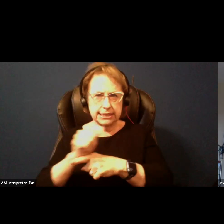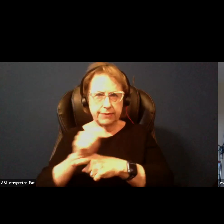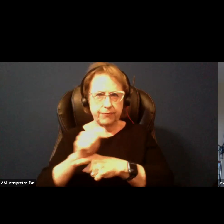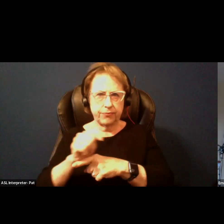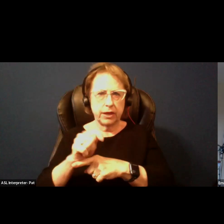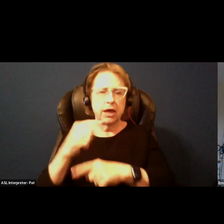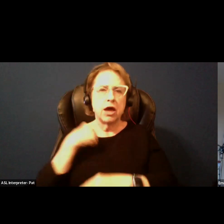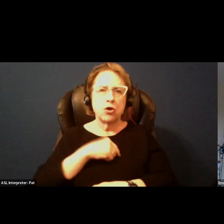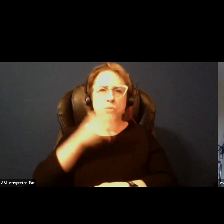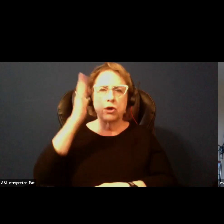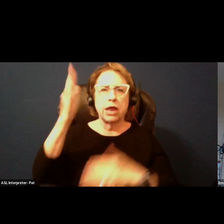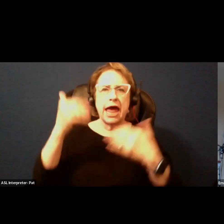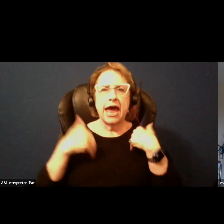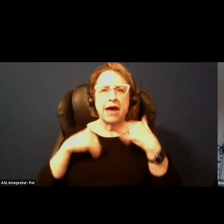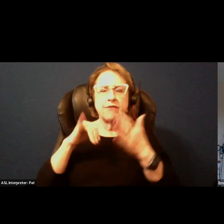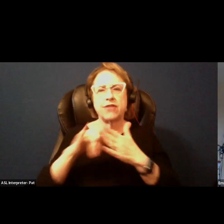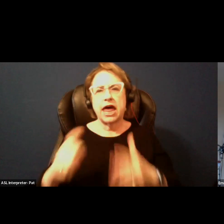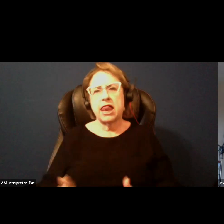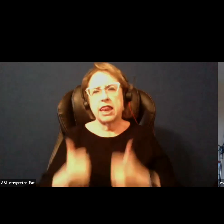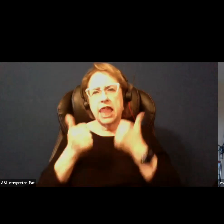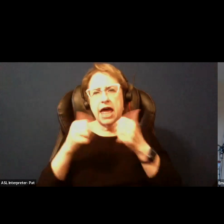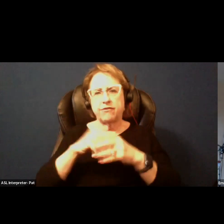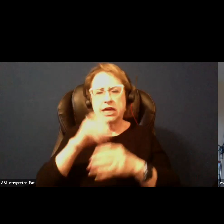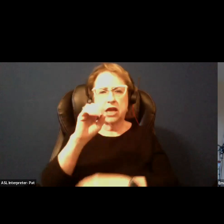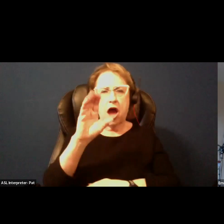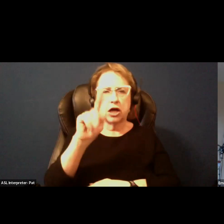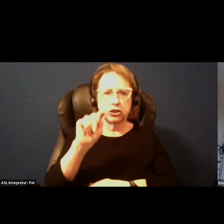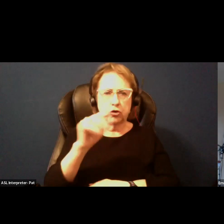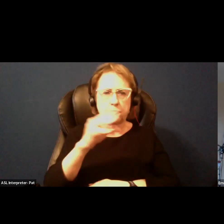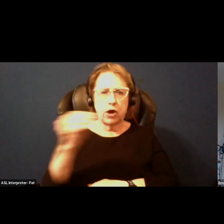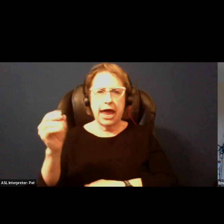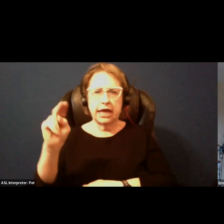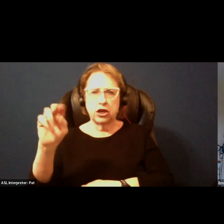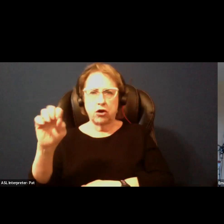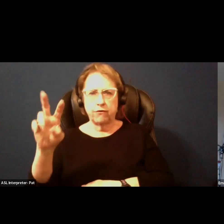have that live in October or November and that will be free to those that we're working with.